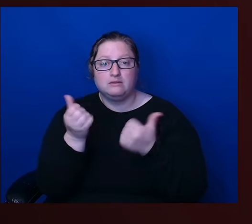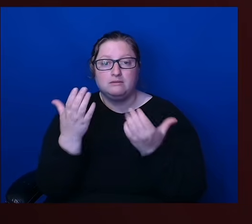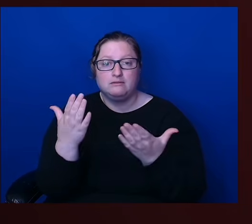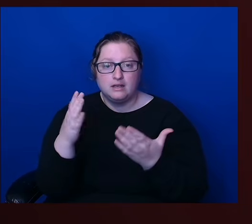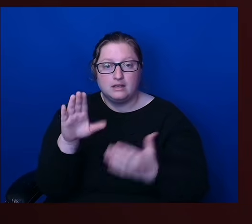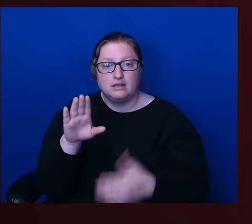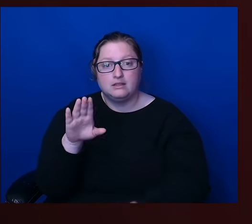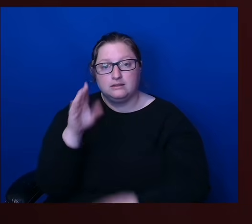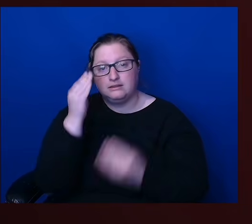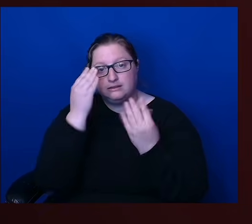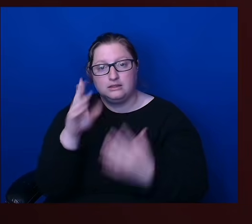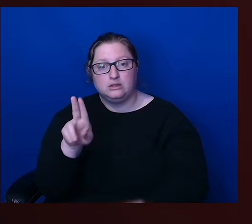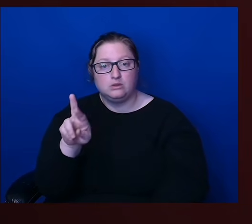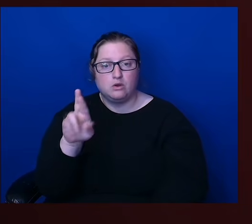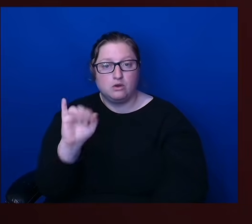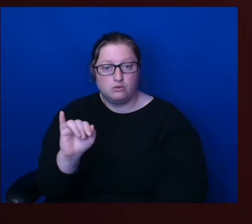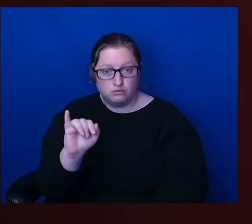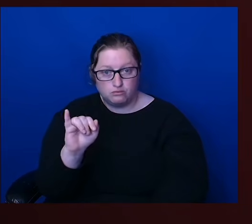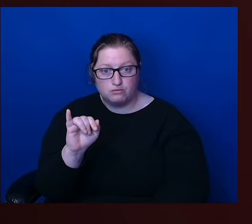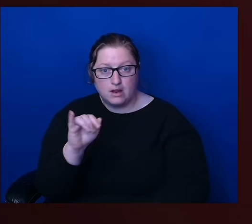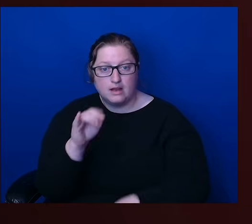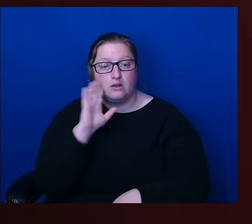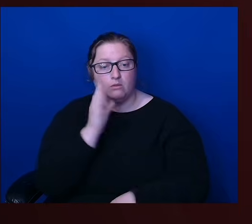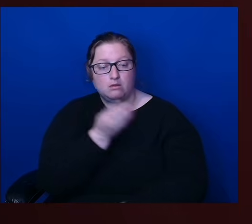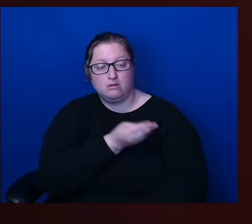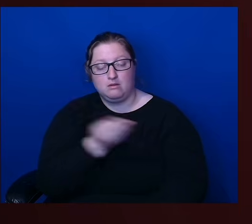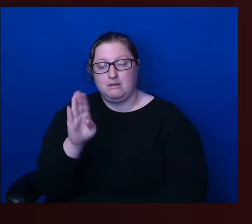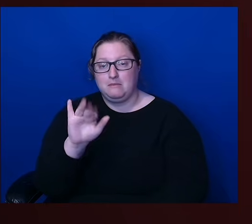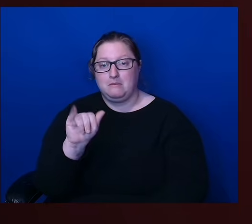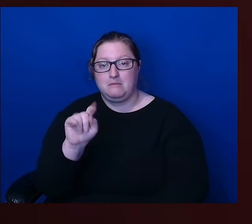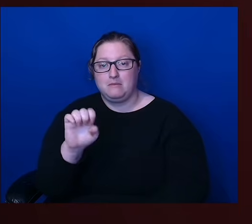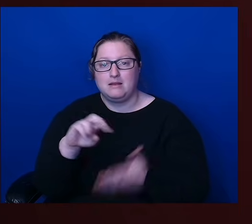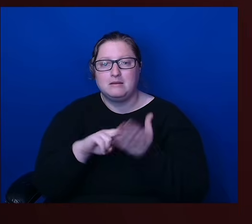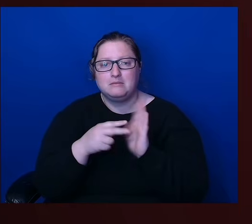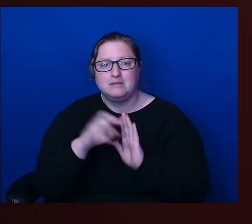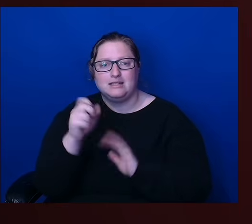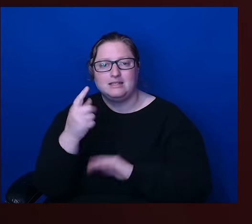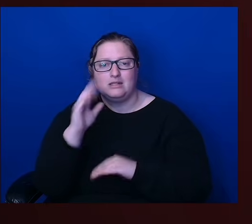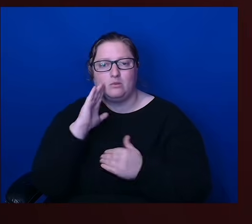the extensions will automatically convert that for you so you don't have to worry about that.